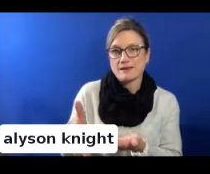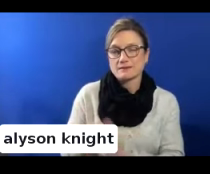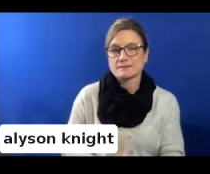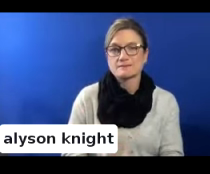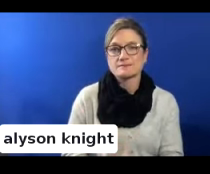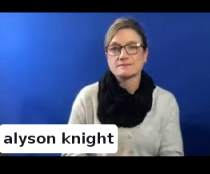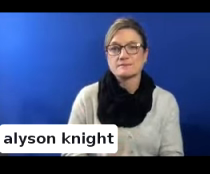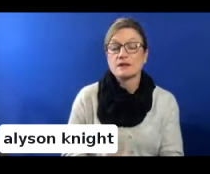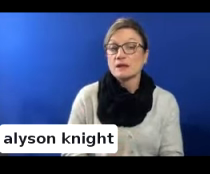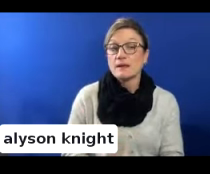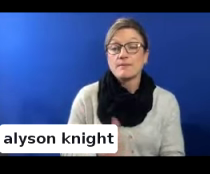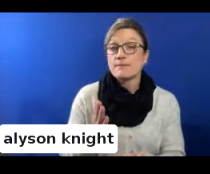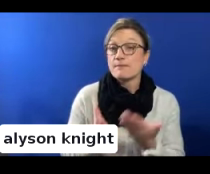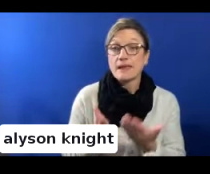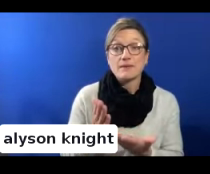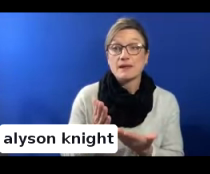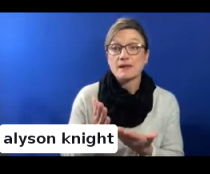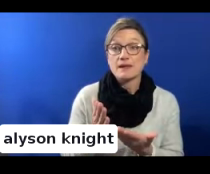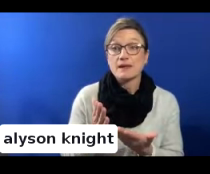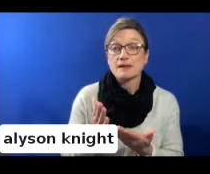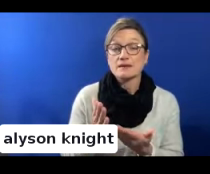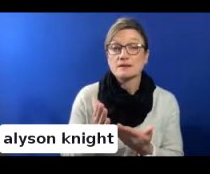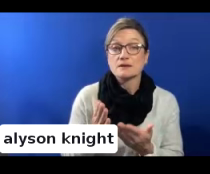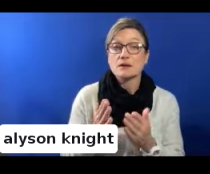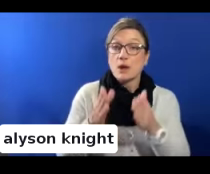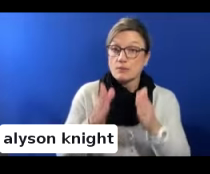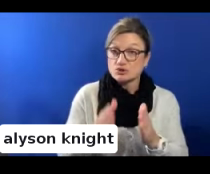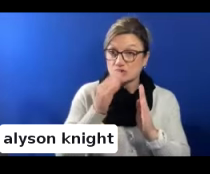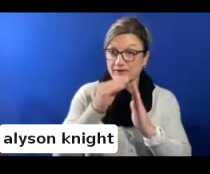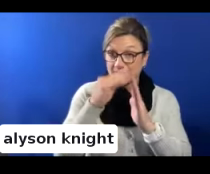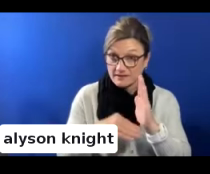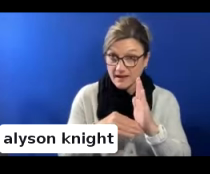It could be that the person who filled out this form made a mistake